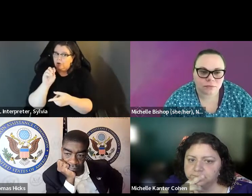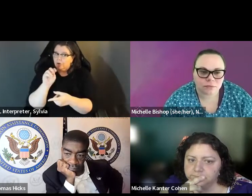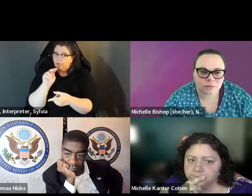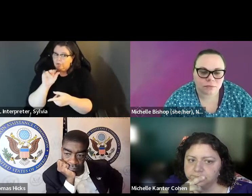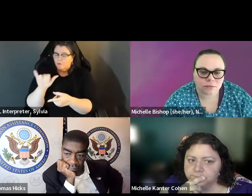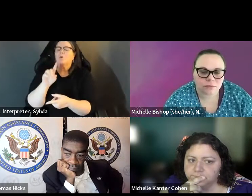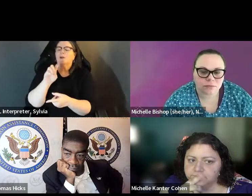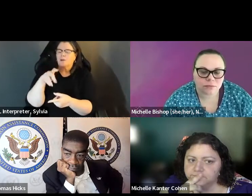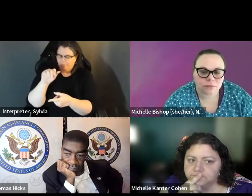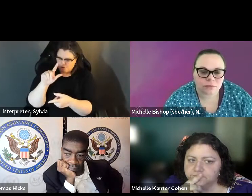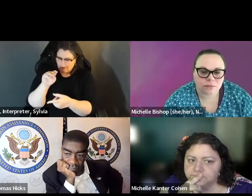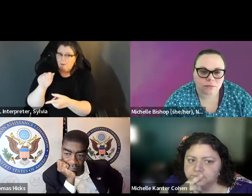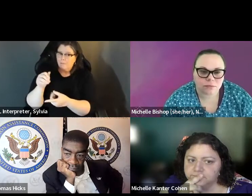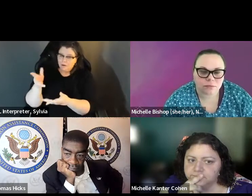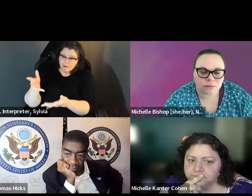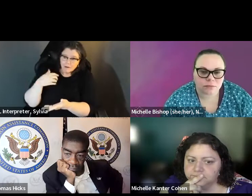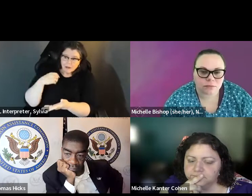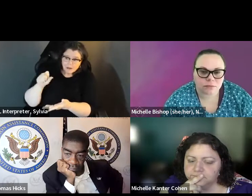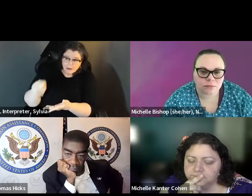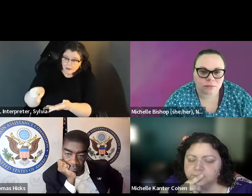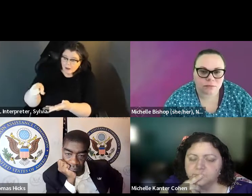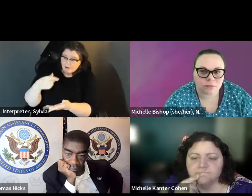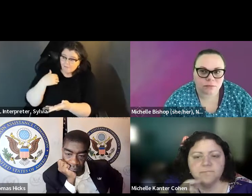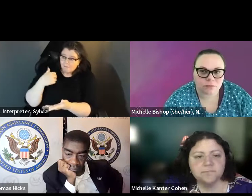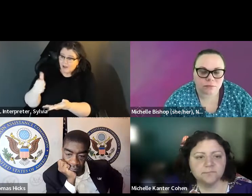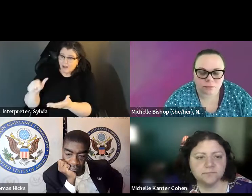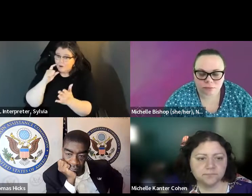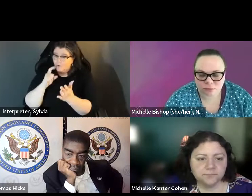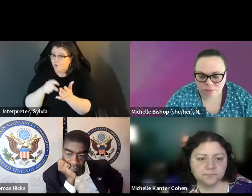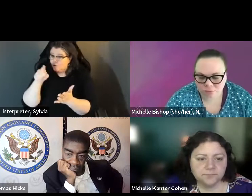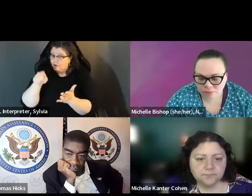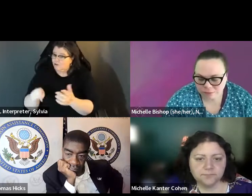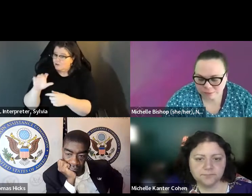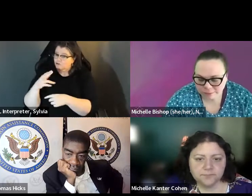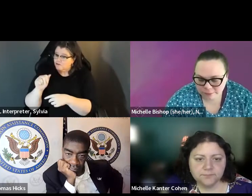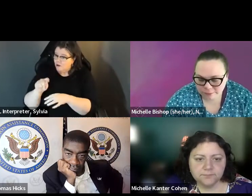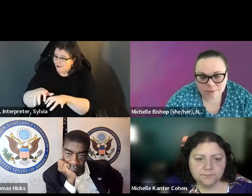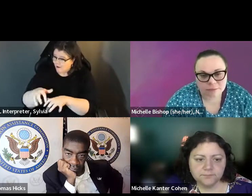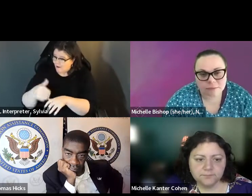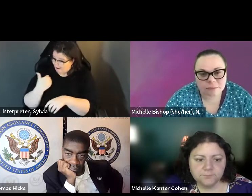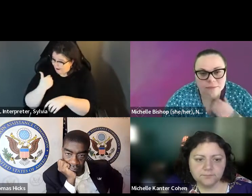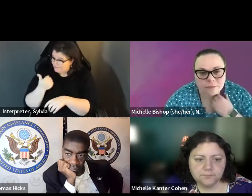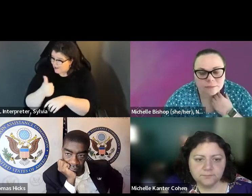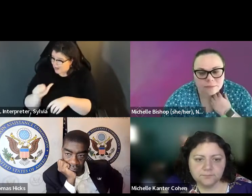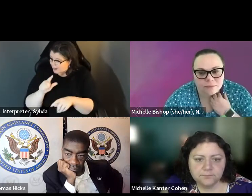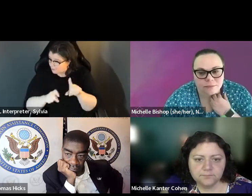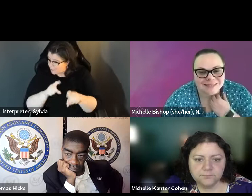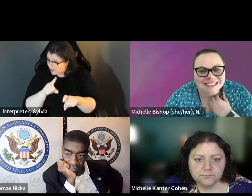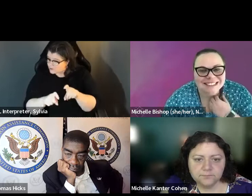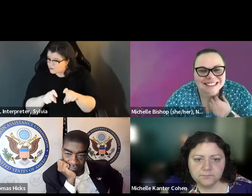Thank you. Thank you both, Michelle, for that, and before we have to wrap I did wanna give an opportunity for any questions you have in the chat, Tony de Palma I believe, is our chat moderator again. depamma, I believe is our chat moderator again. Tony, are